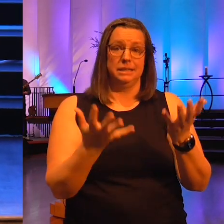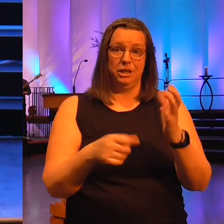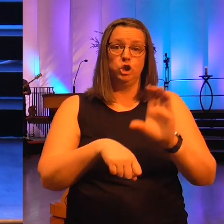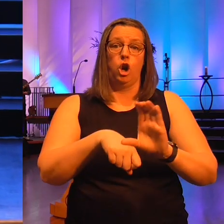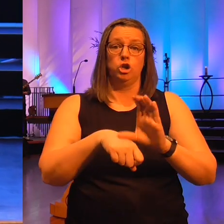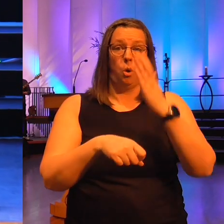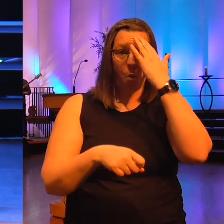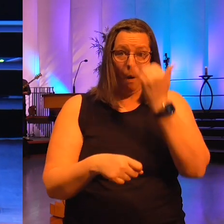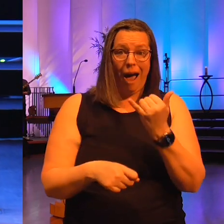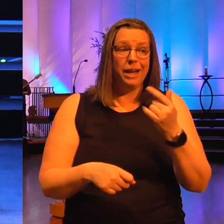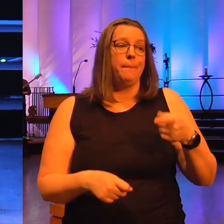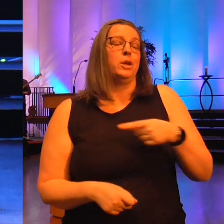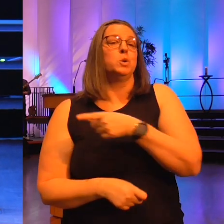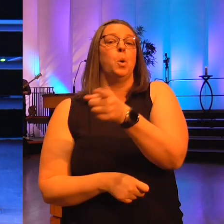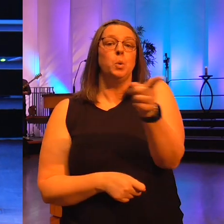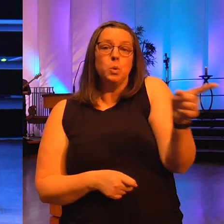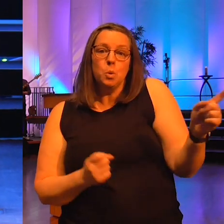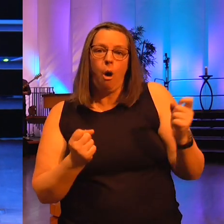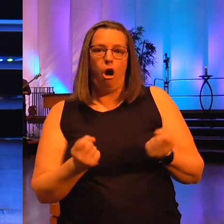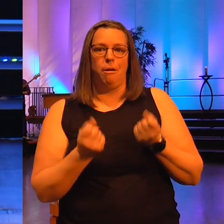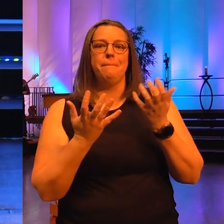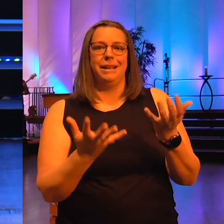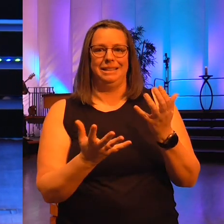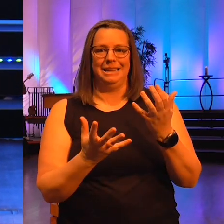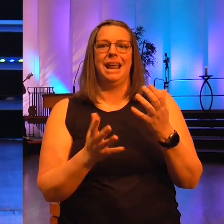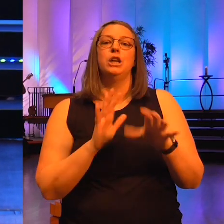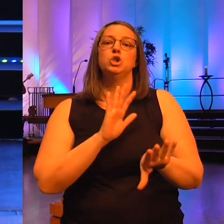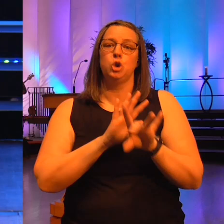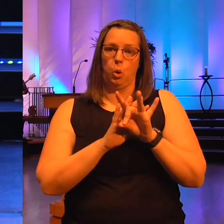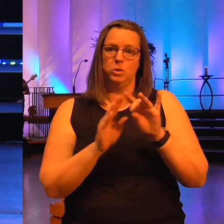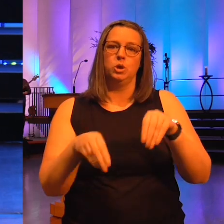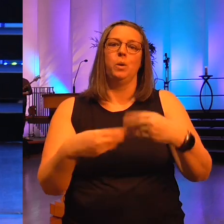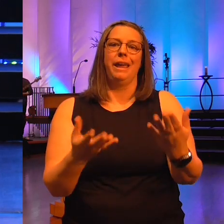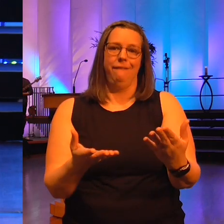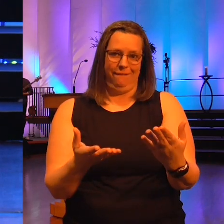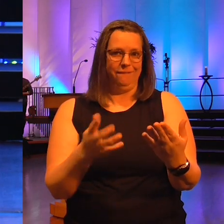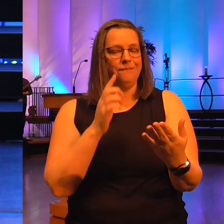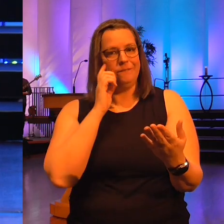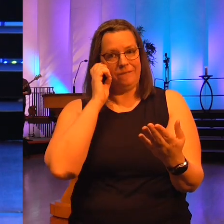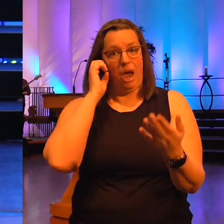prosperous and choose to give it and you know that giving to Mile High Church helps increase